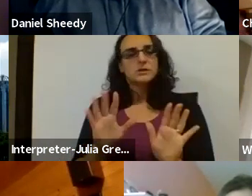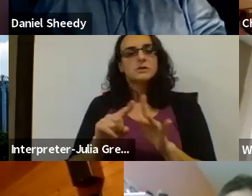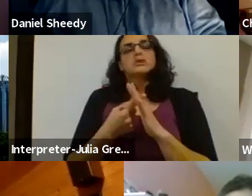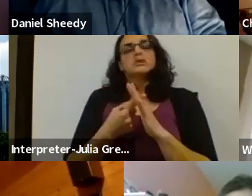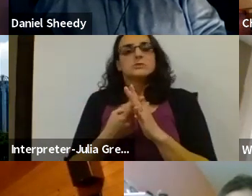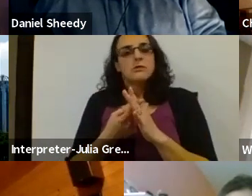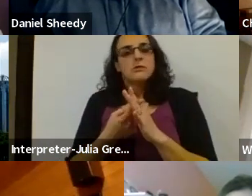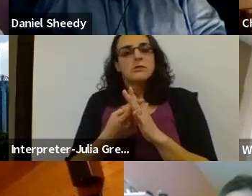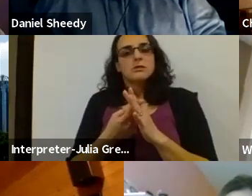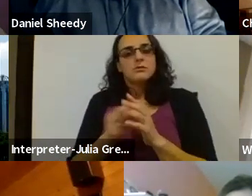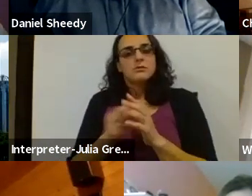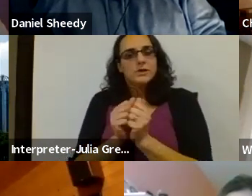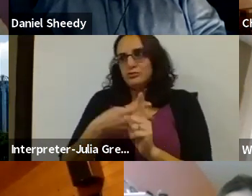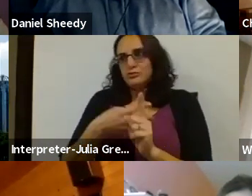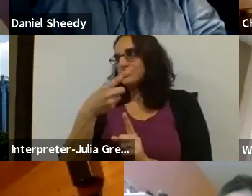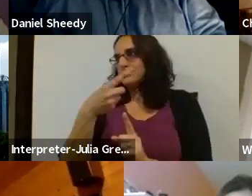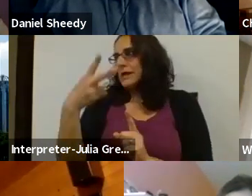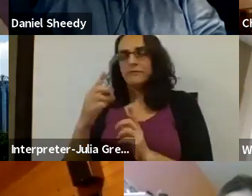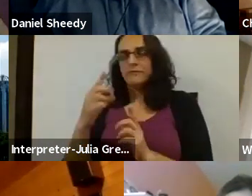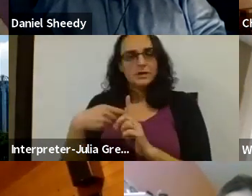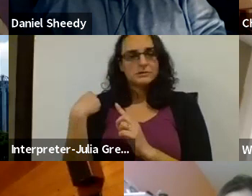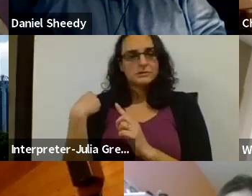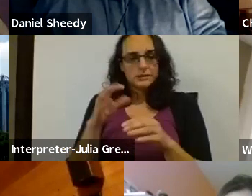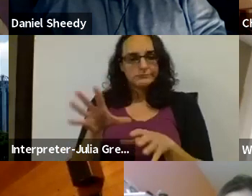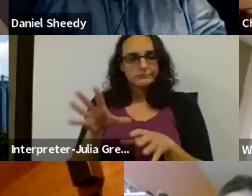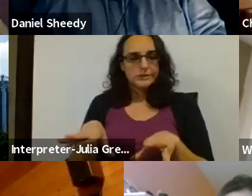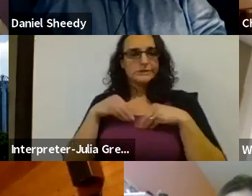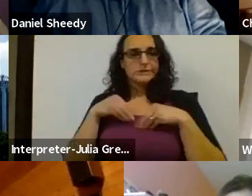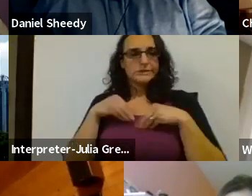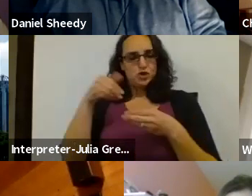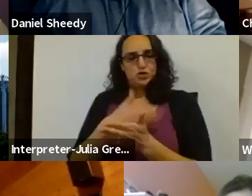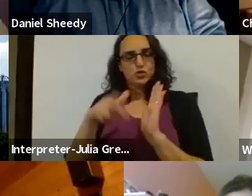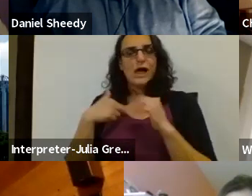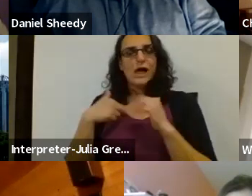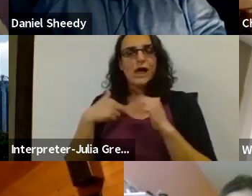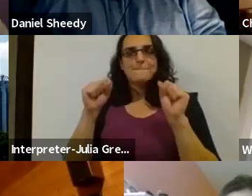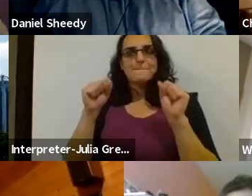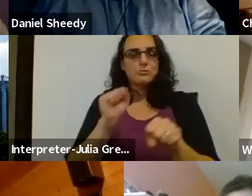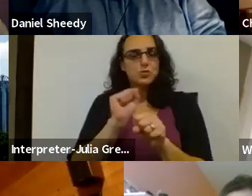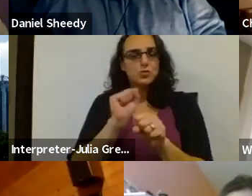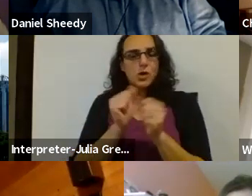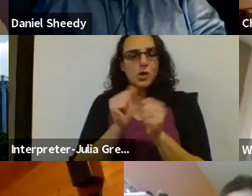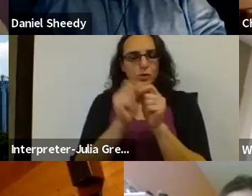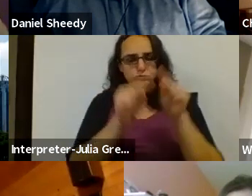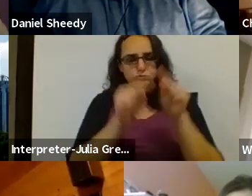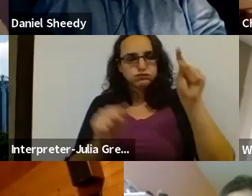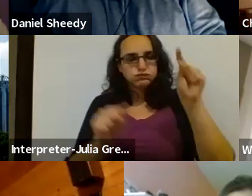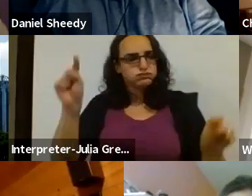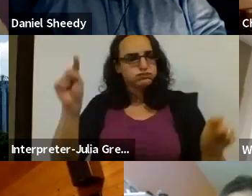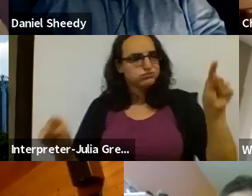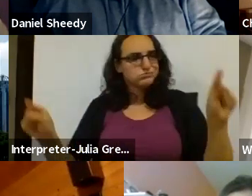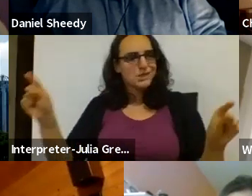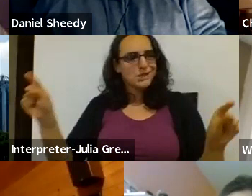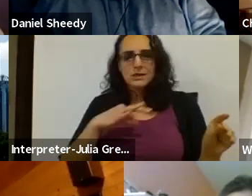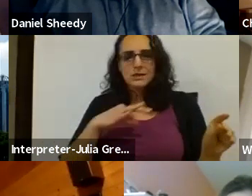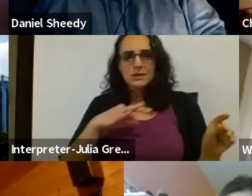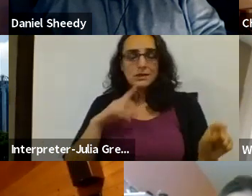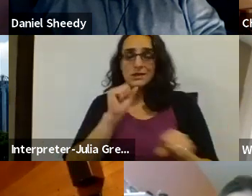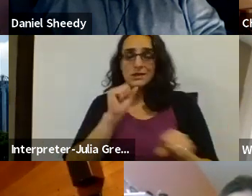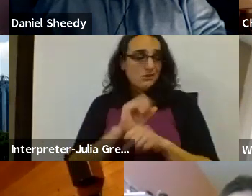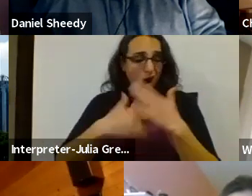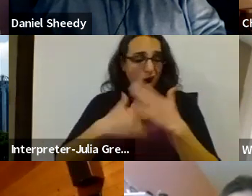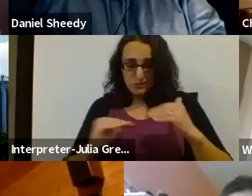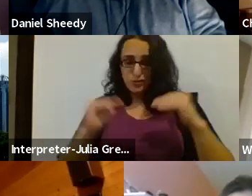Christina Scilingo: Two and a half months and stepping into this new role. I've been able to work with a wide variety of staff from literally all grade levels from pre K to grade 12